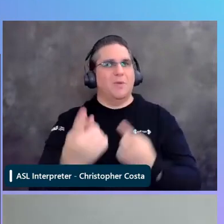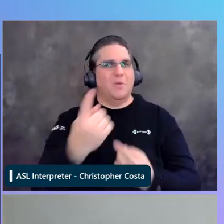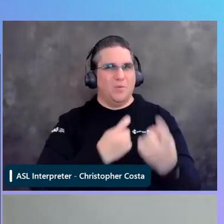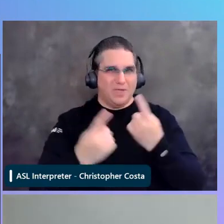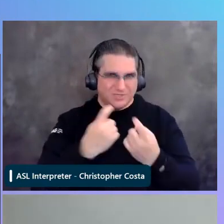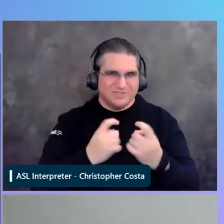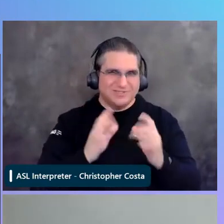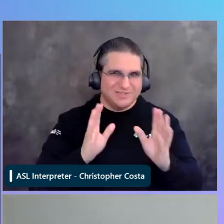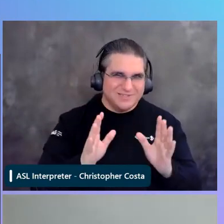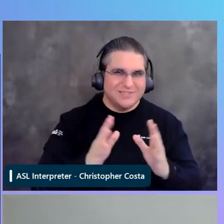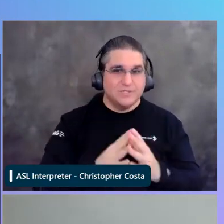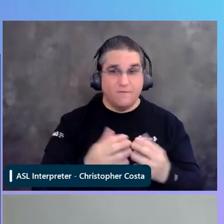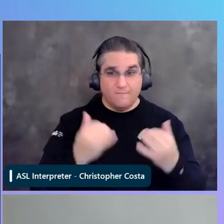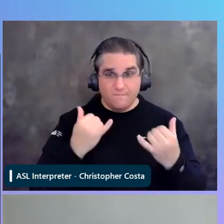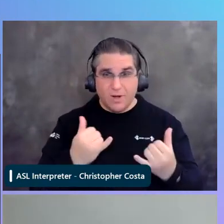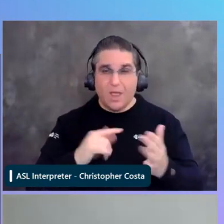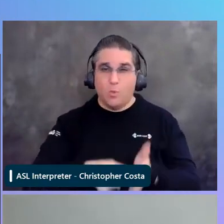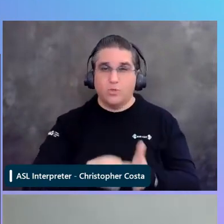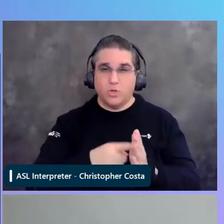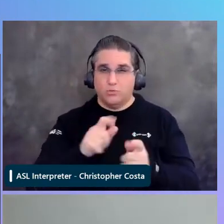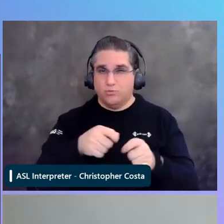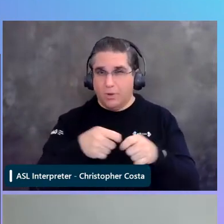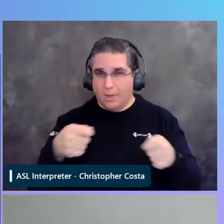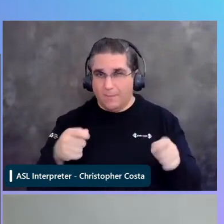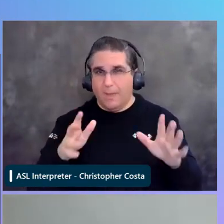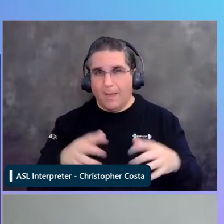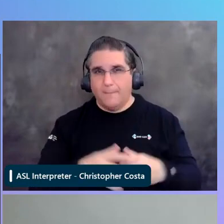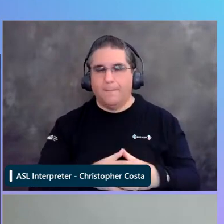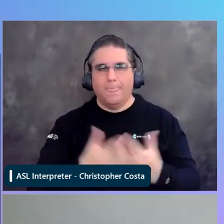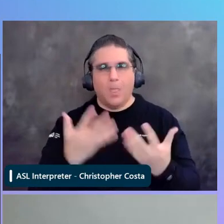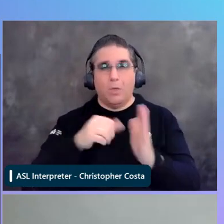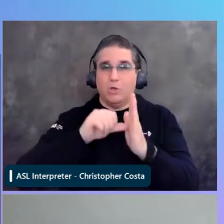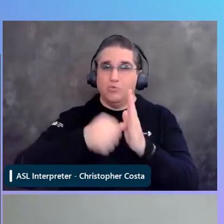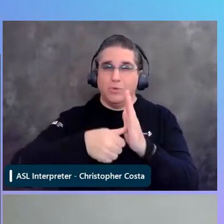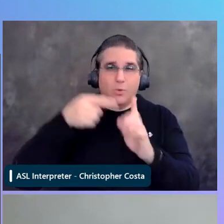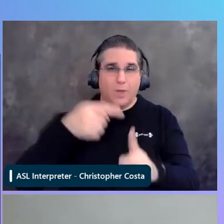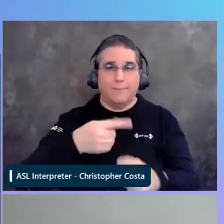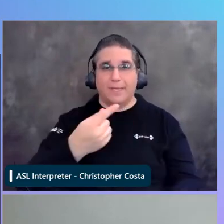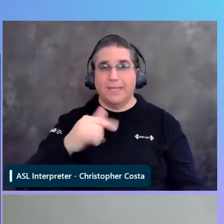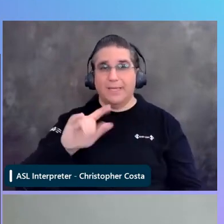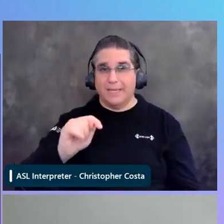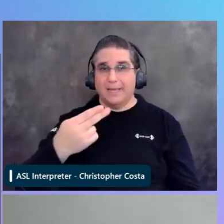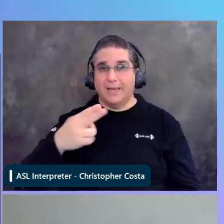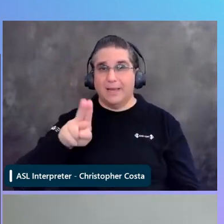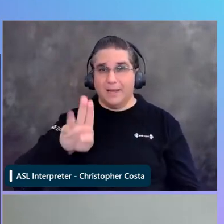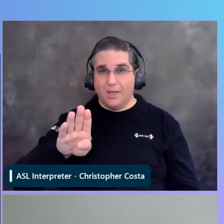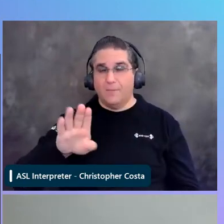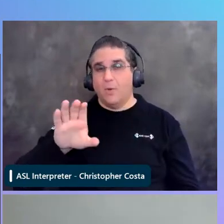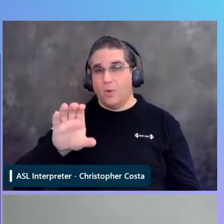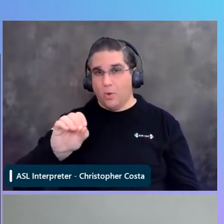save some time for that. But we're going to wrap it up a little bit here and just kind of re iterate that GitHub copilot